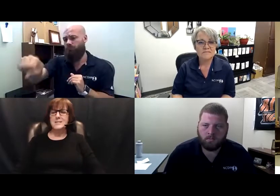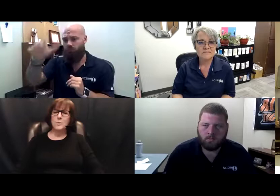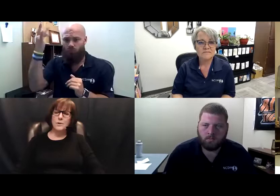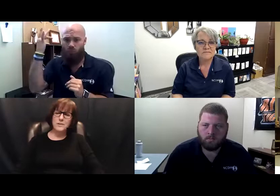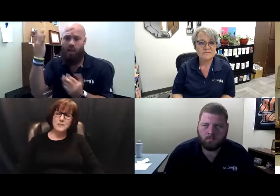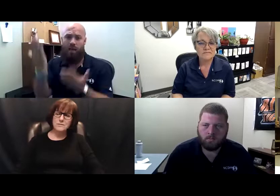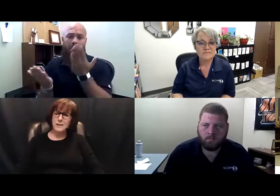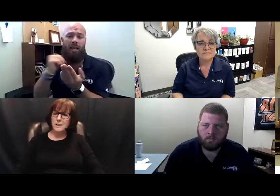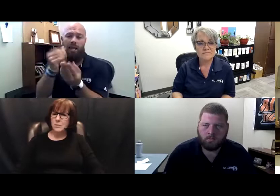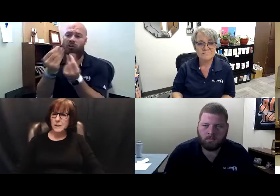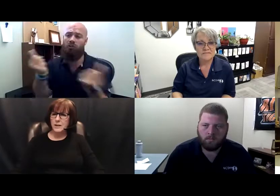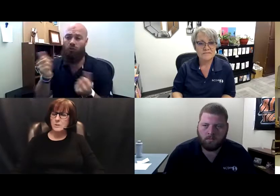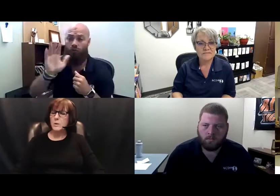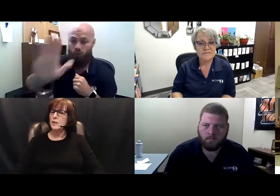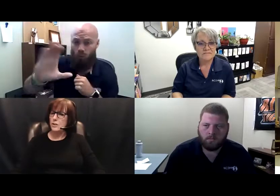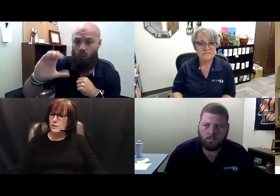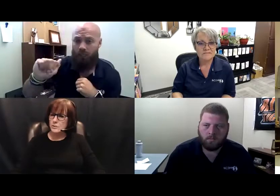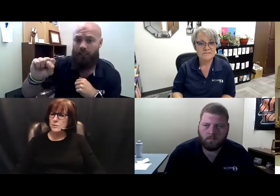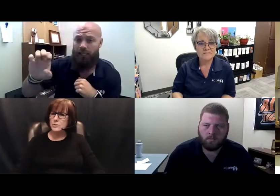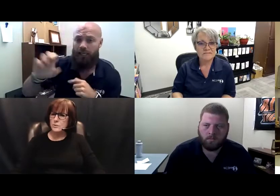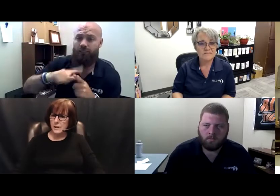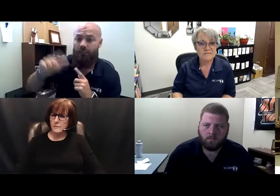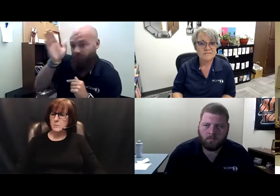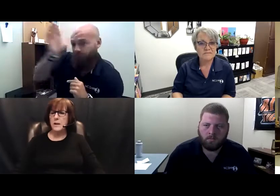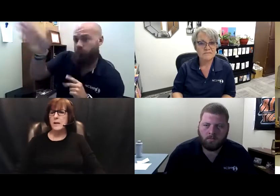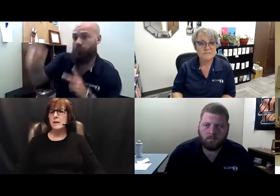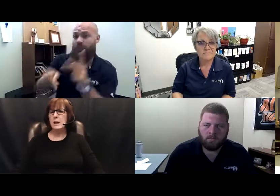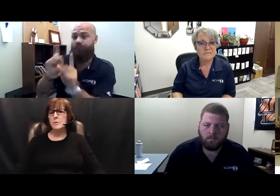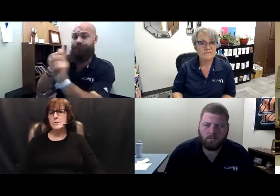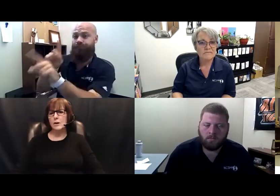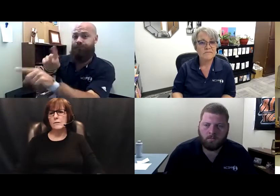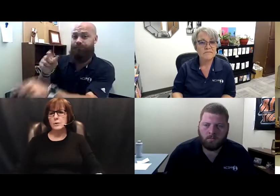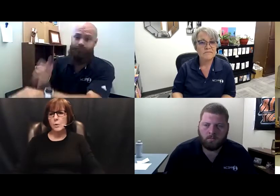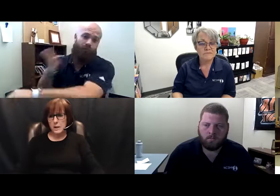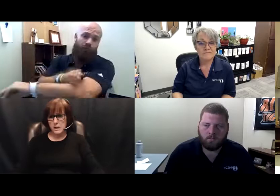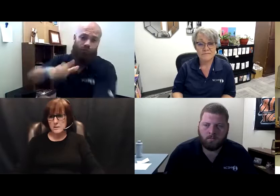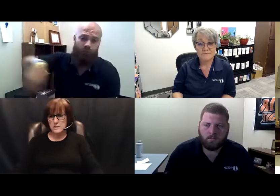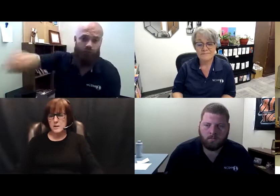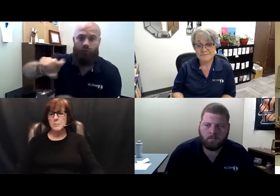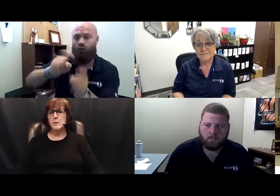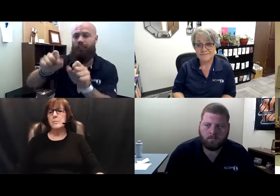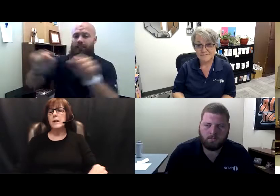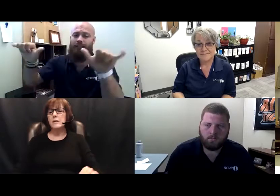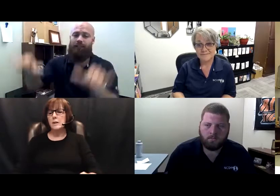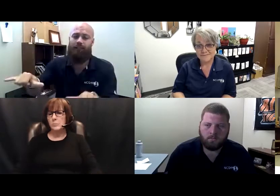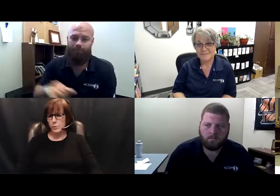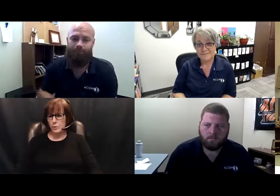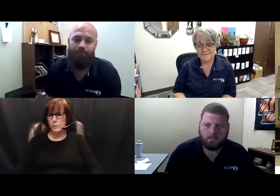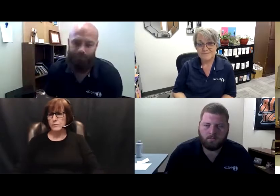worth it to file a complaint?" we encourage you to do that. They may not resolve your case but it may improve